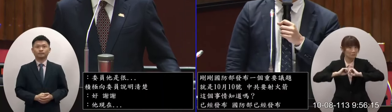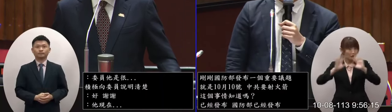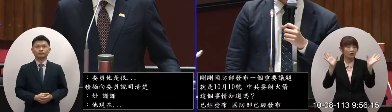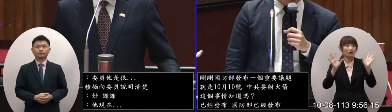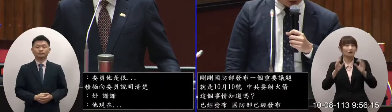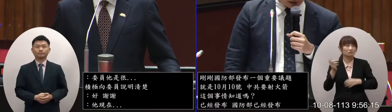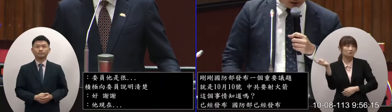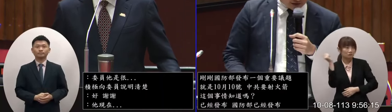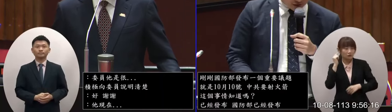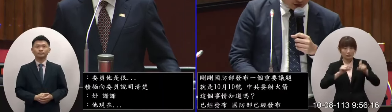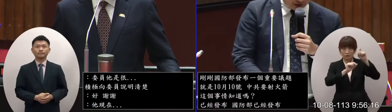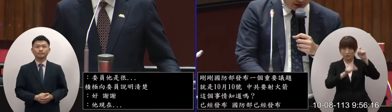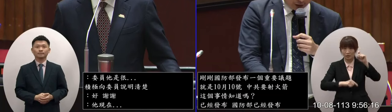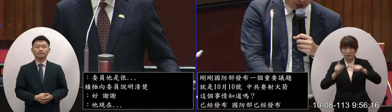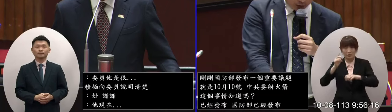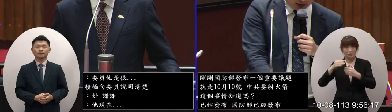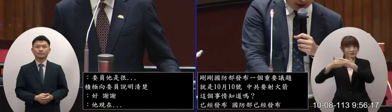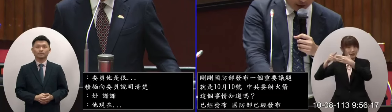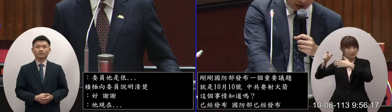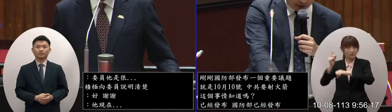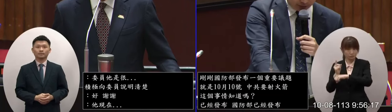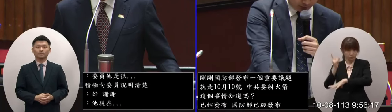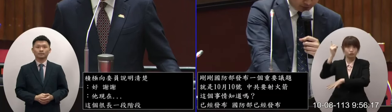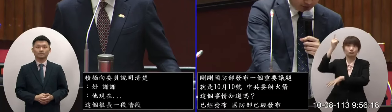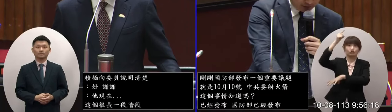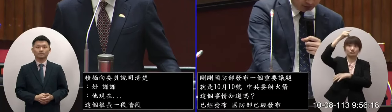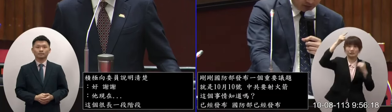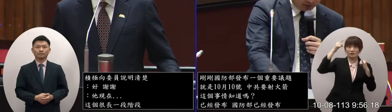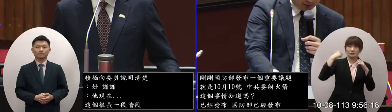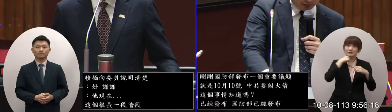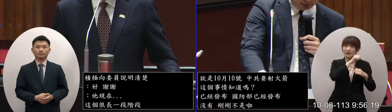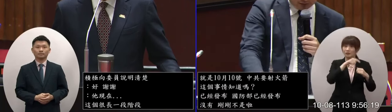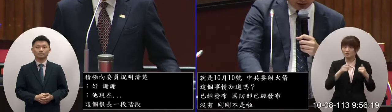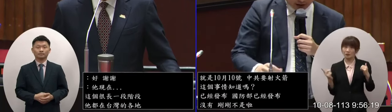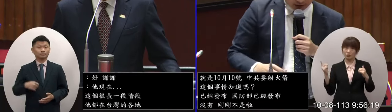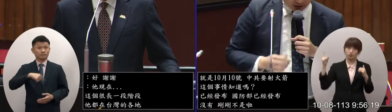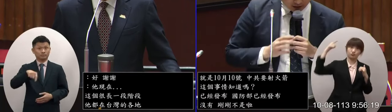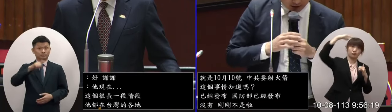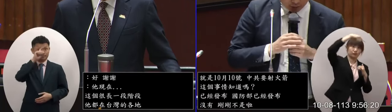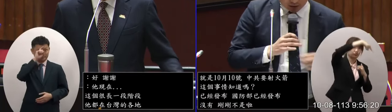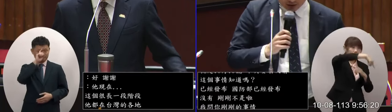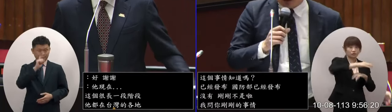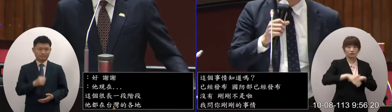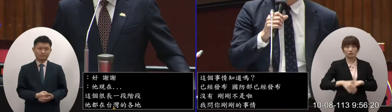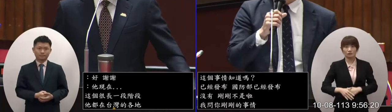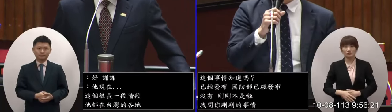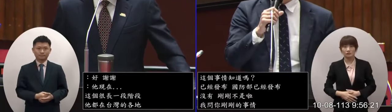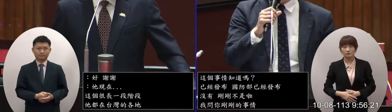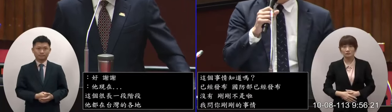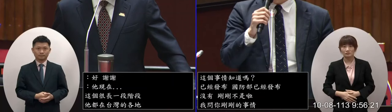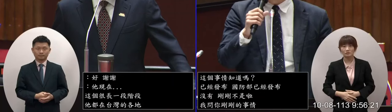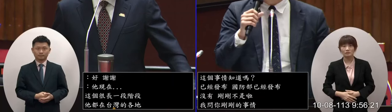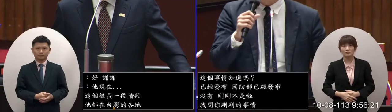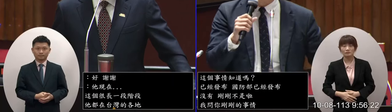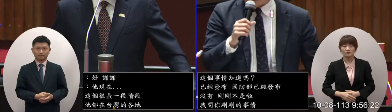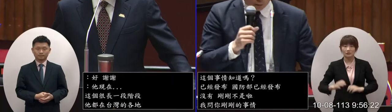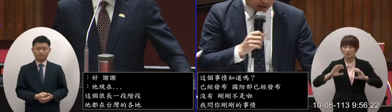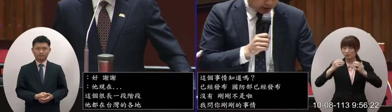that a rocket is about to be fired and will pass through Taiwan. We hope that this person is not under the control of the national security unit as mentioned before. The